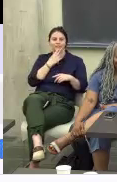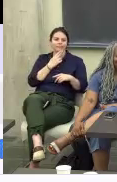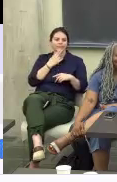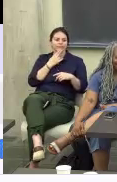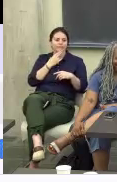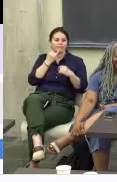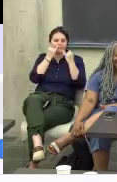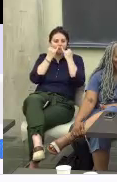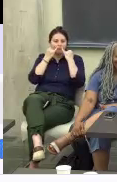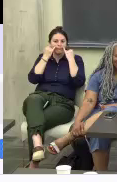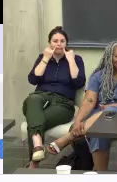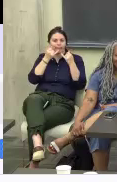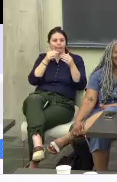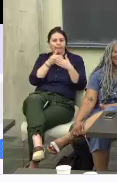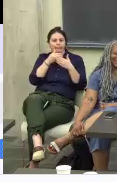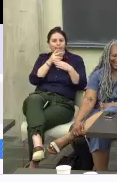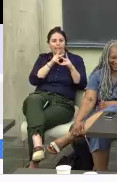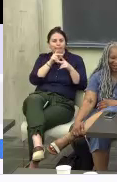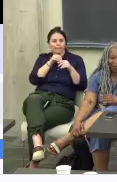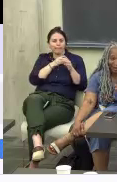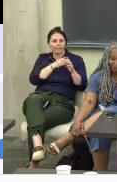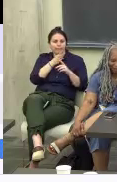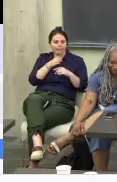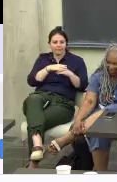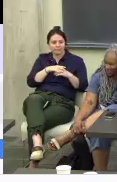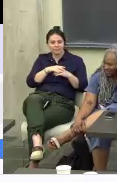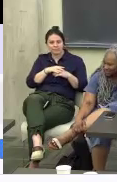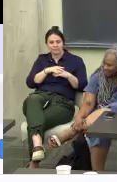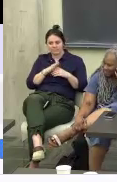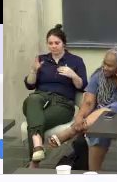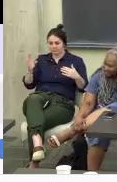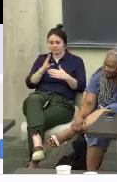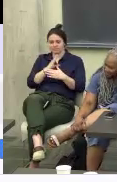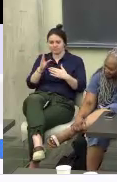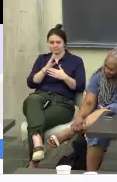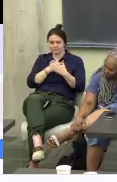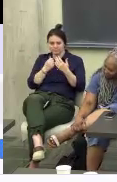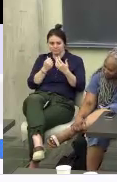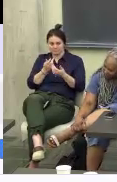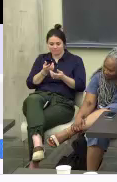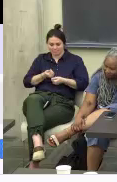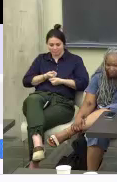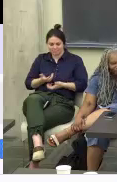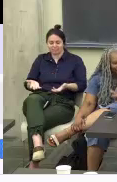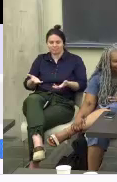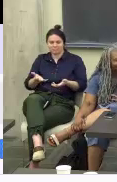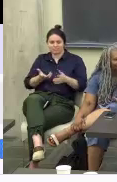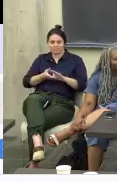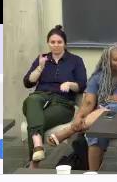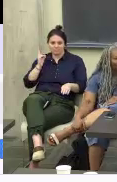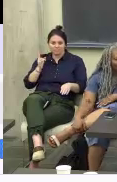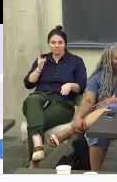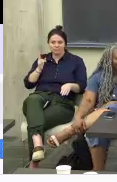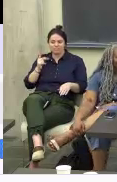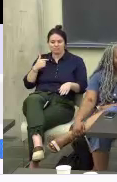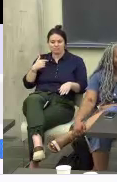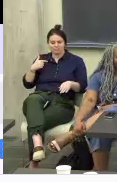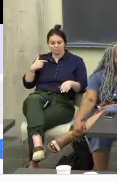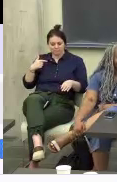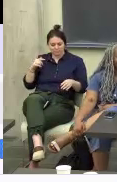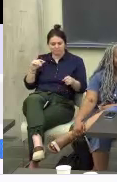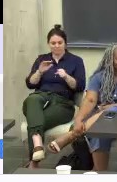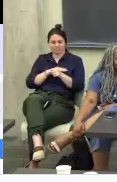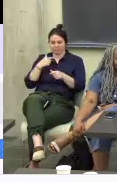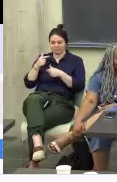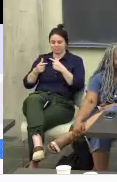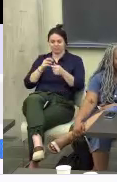absolutely. They've all quit. They're gone up. We blew an entire generation of professionals